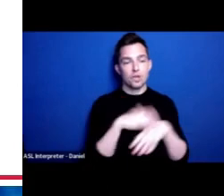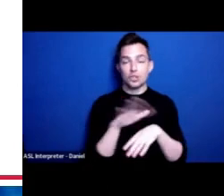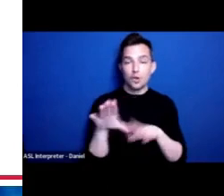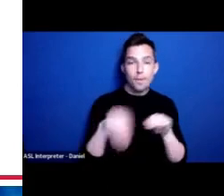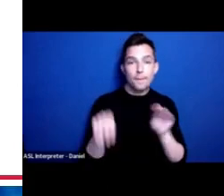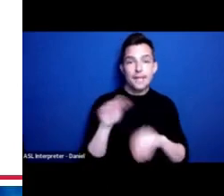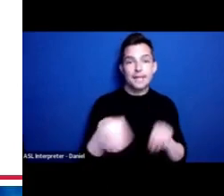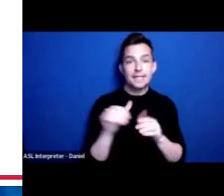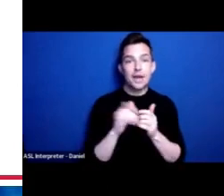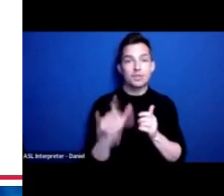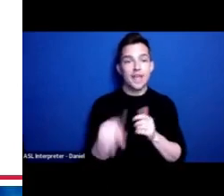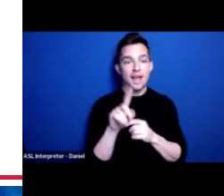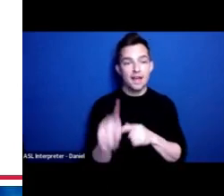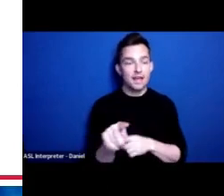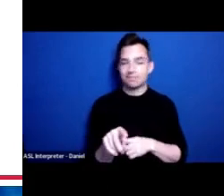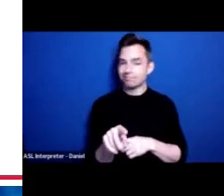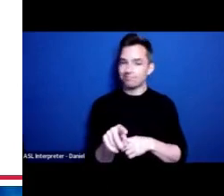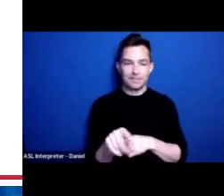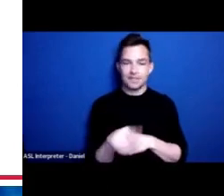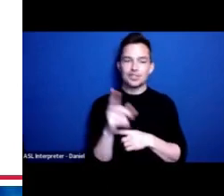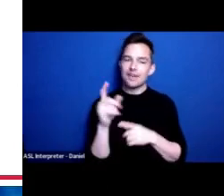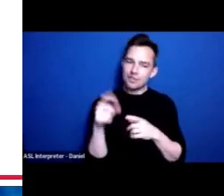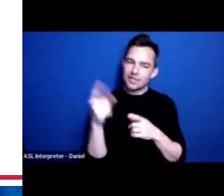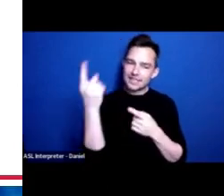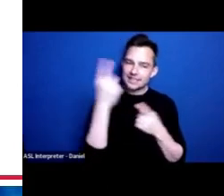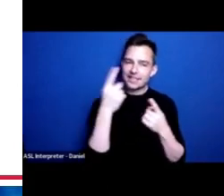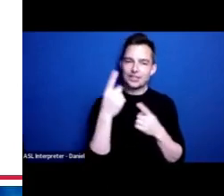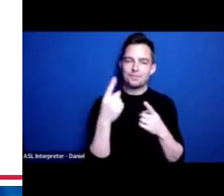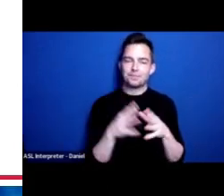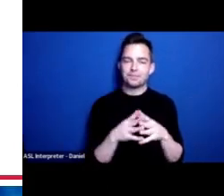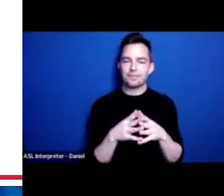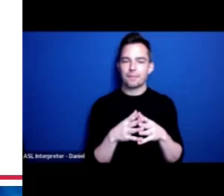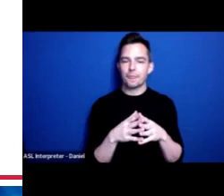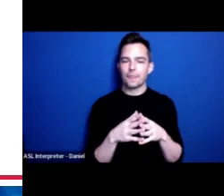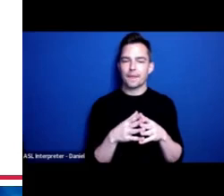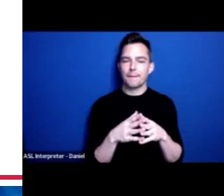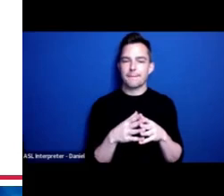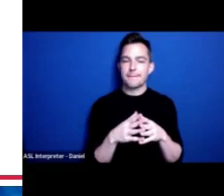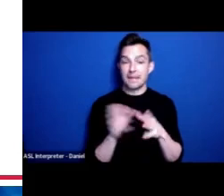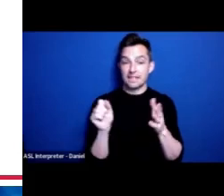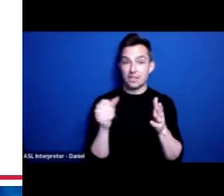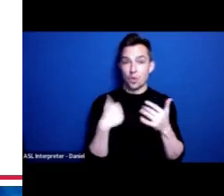Right? You don't take into account that, yes, while we're still alive, and that's great.